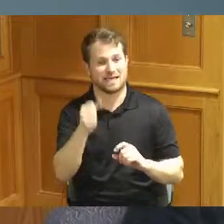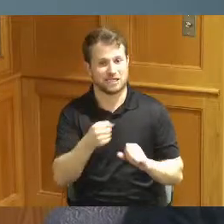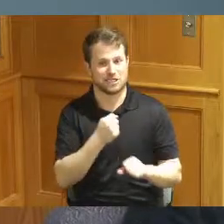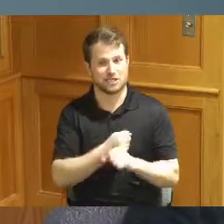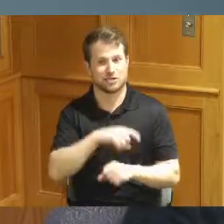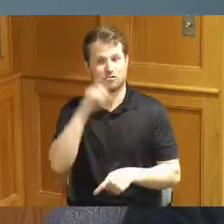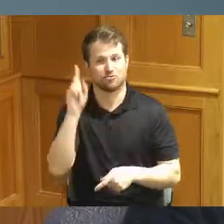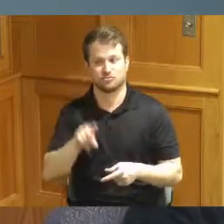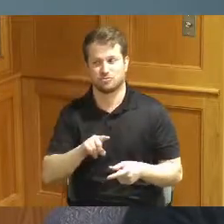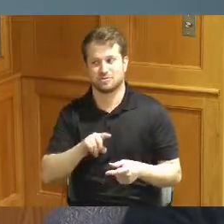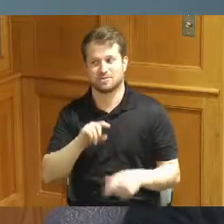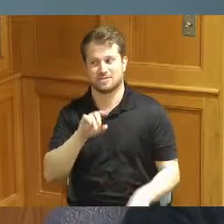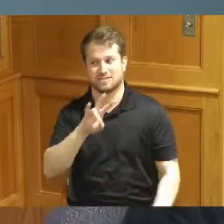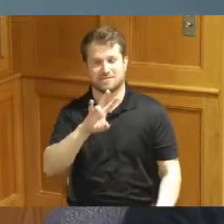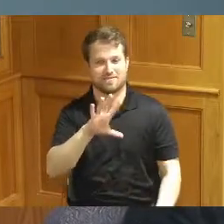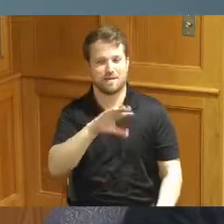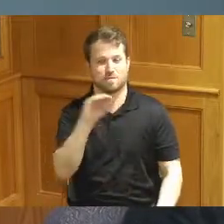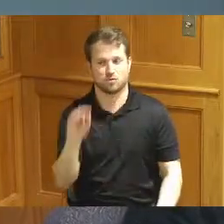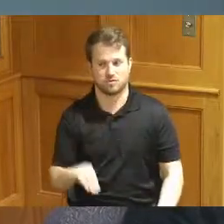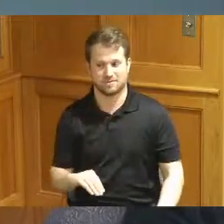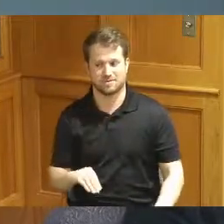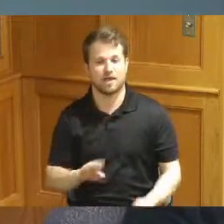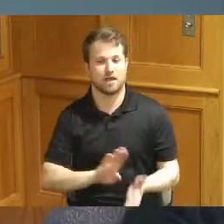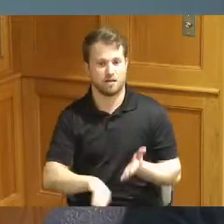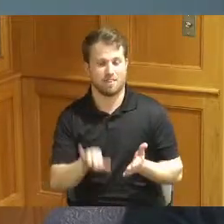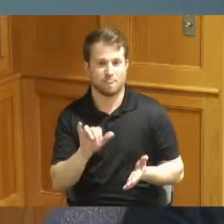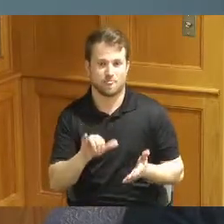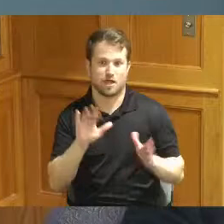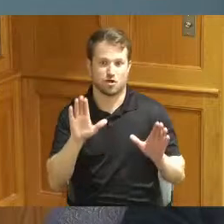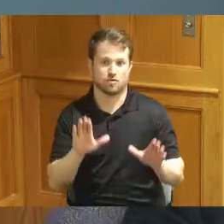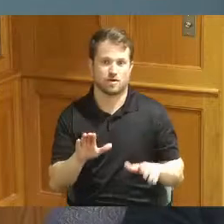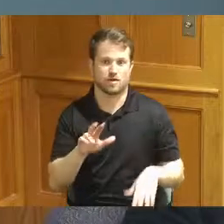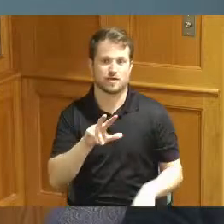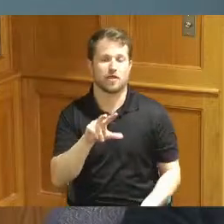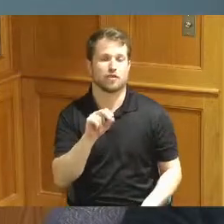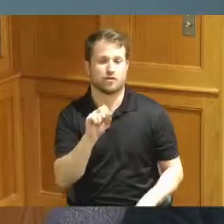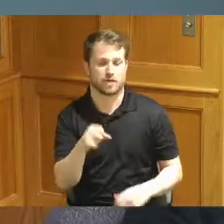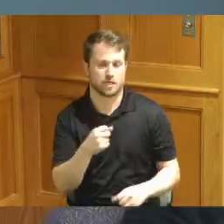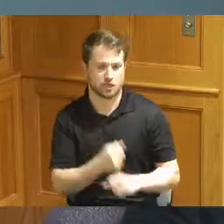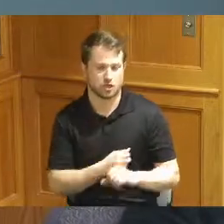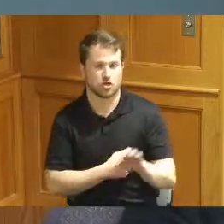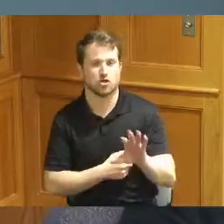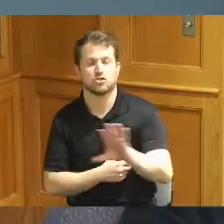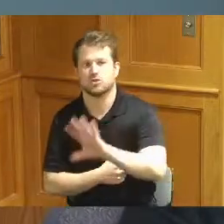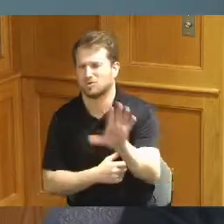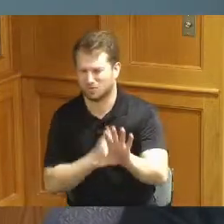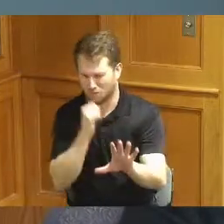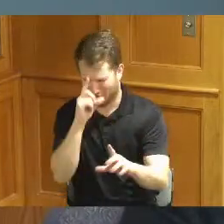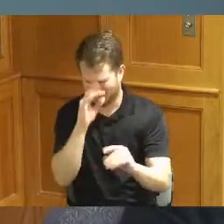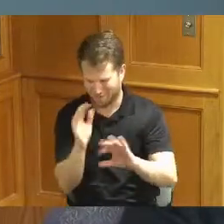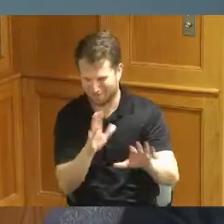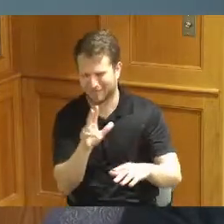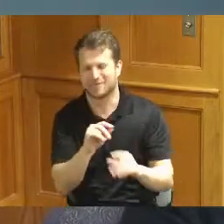come in with a hundred percent in 30 years don't think about that but I just appreciate you you